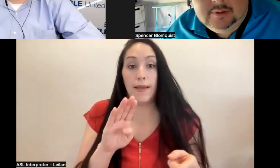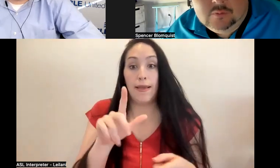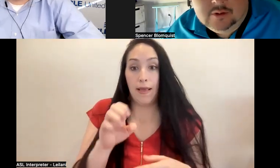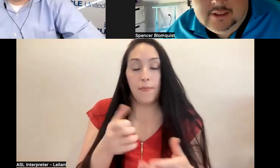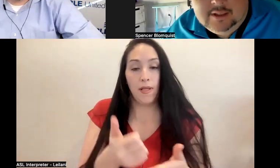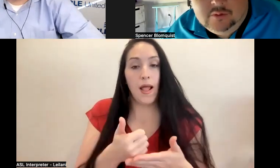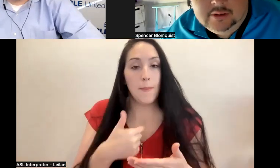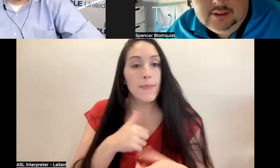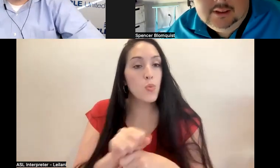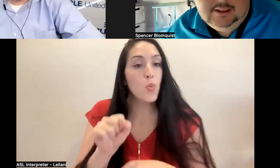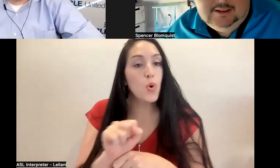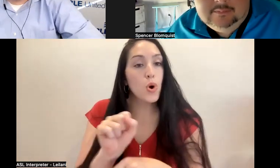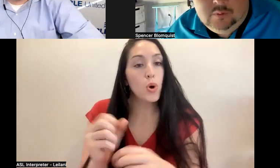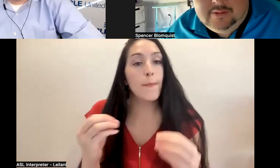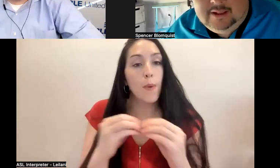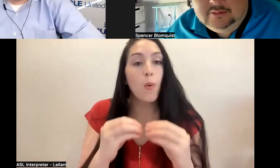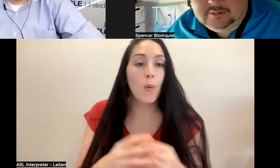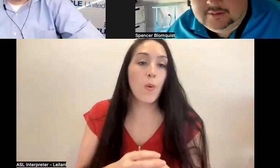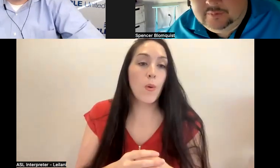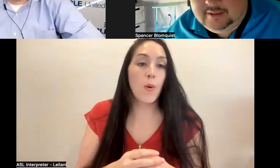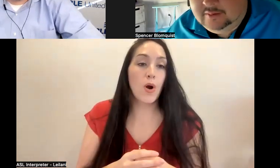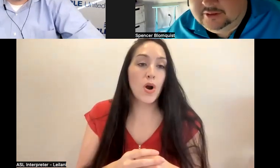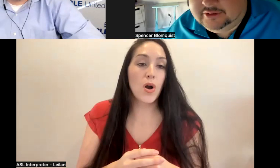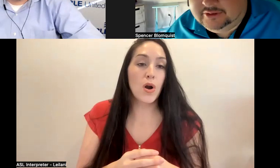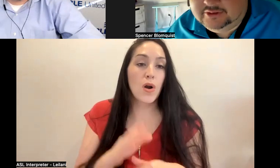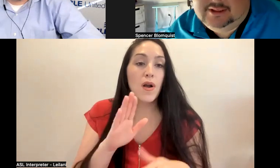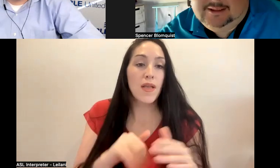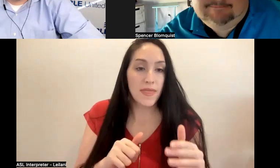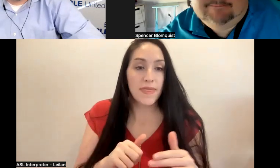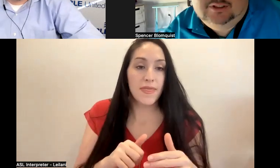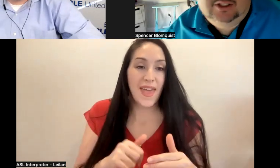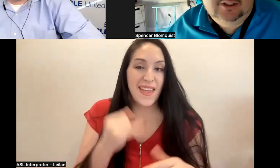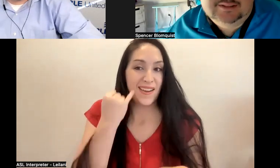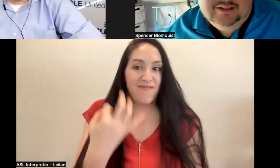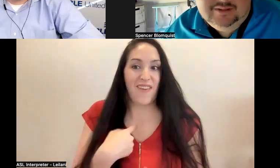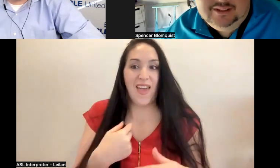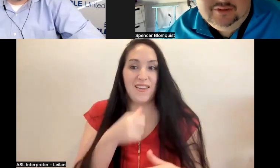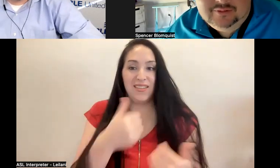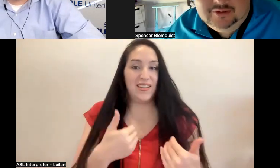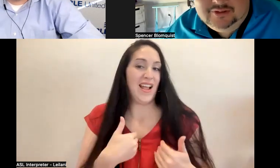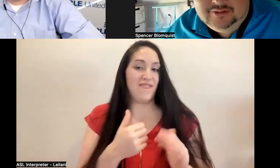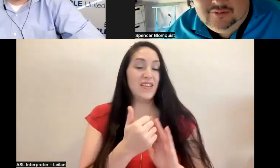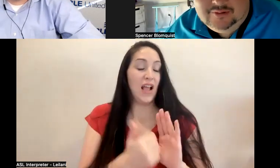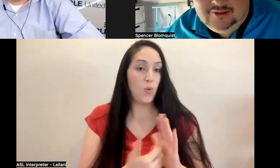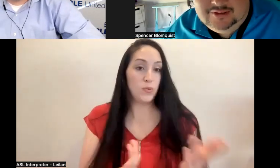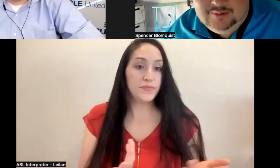bit more than I would, without without which you know it's definitely good for overall